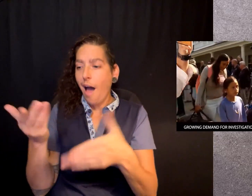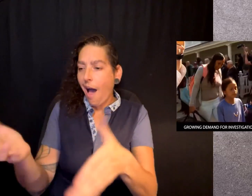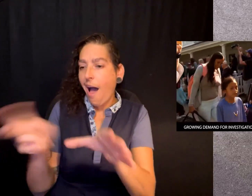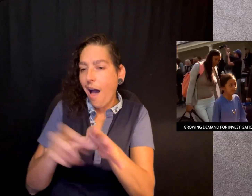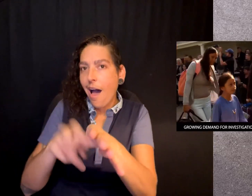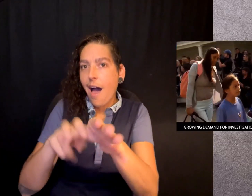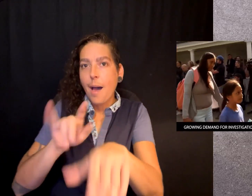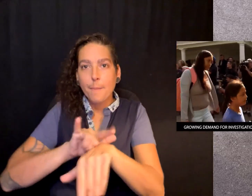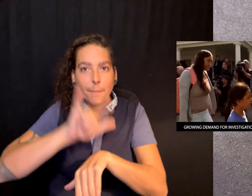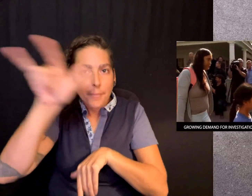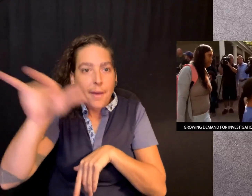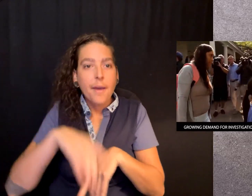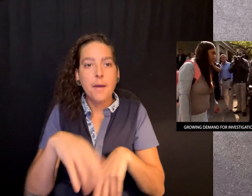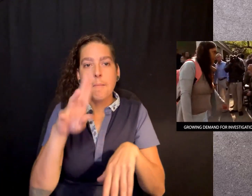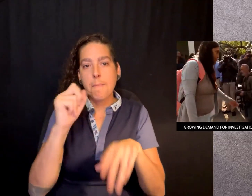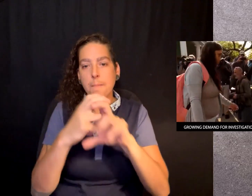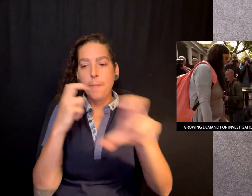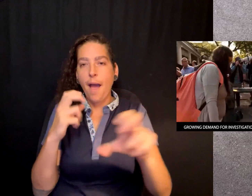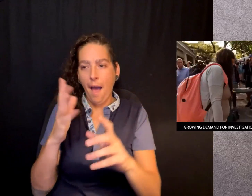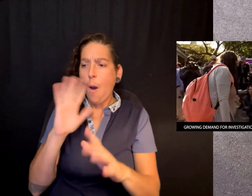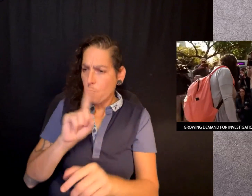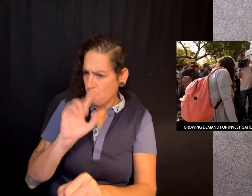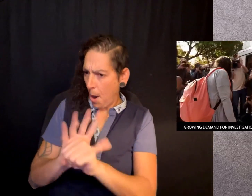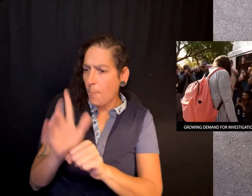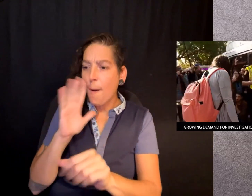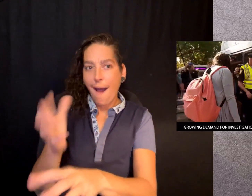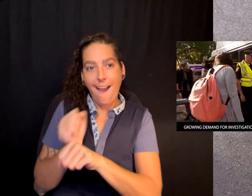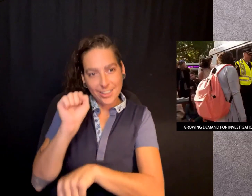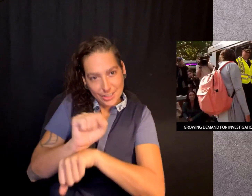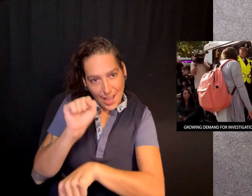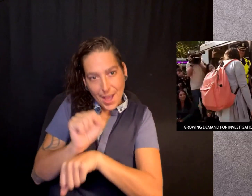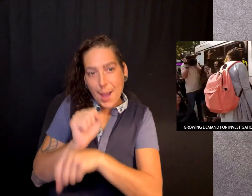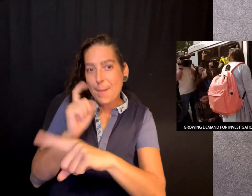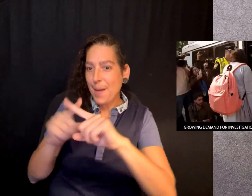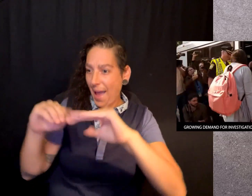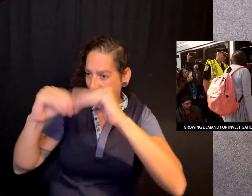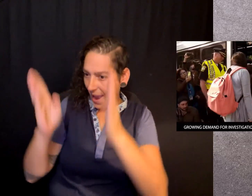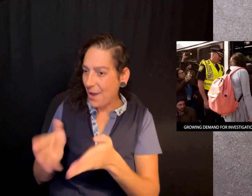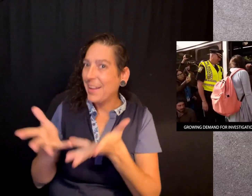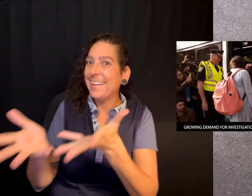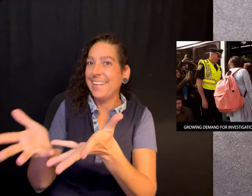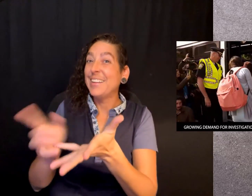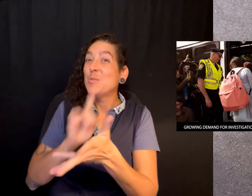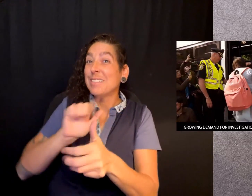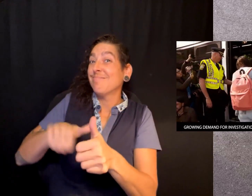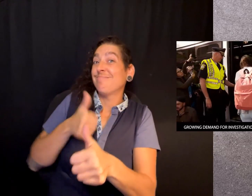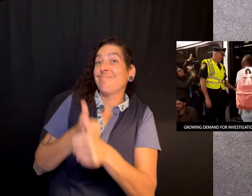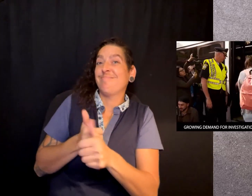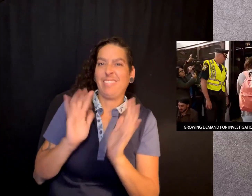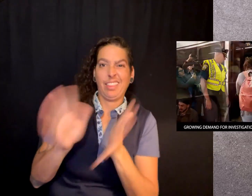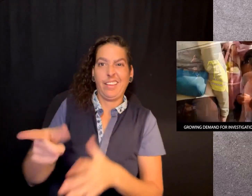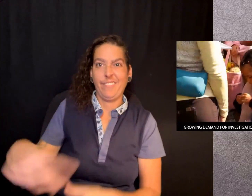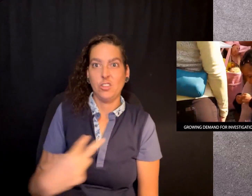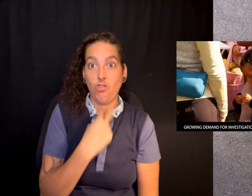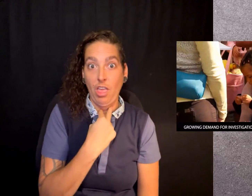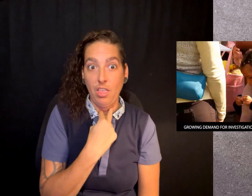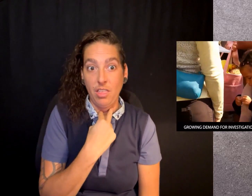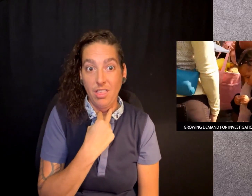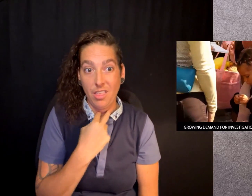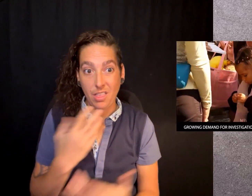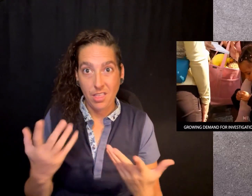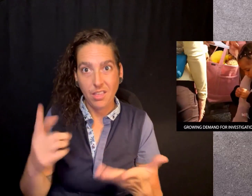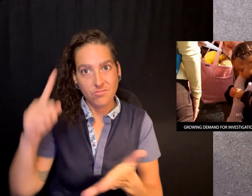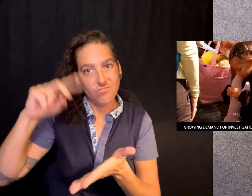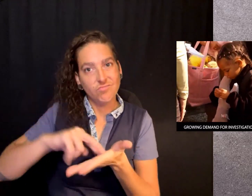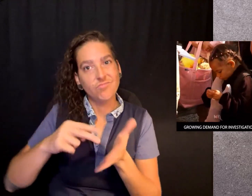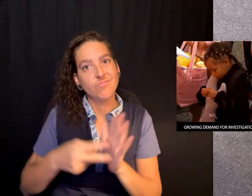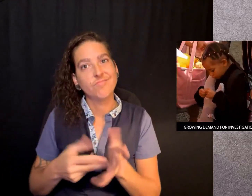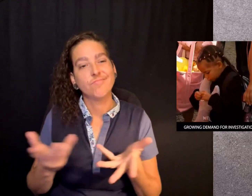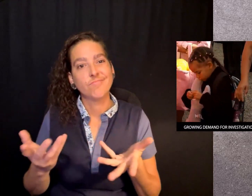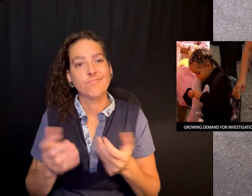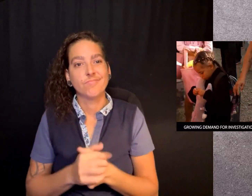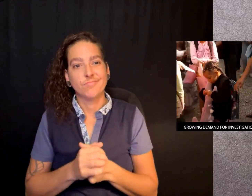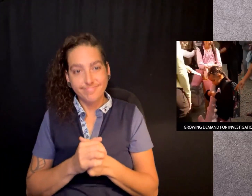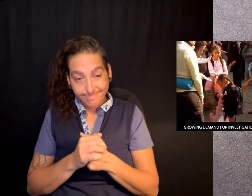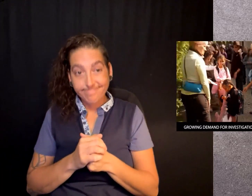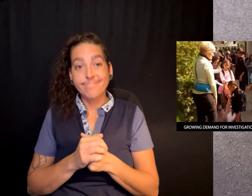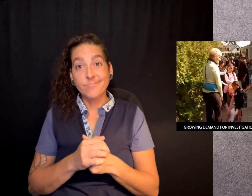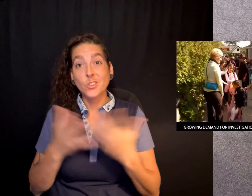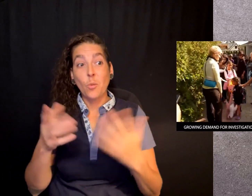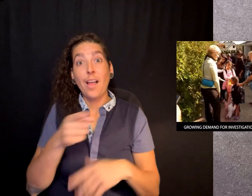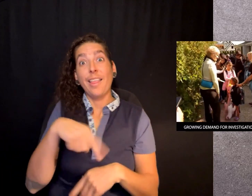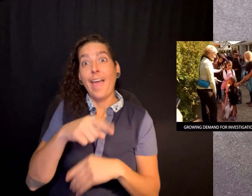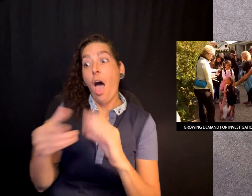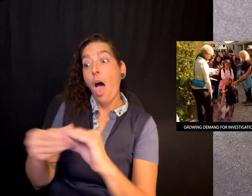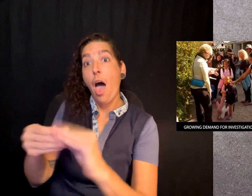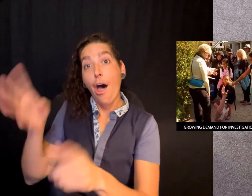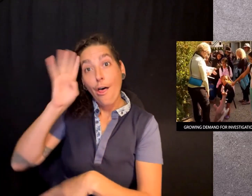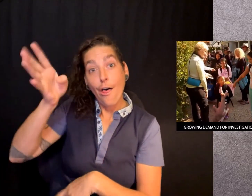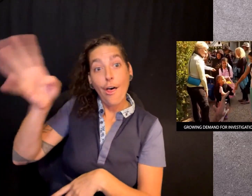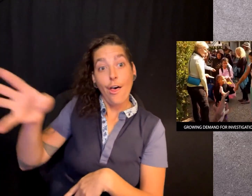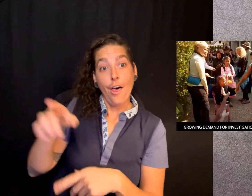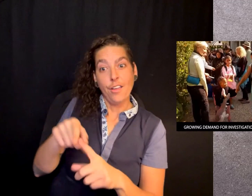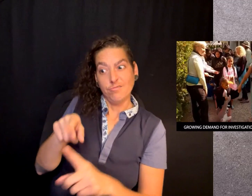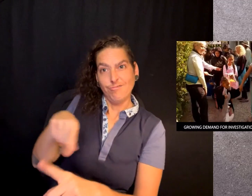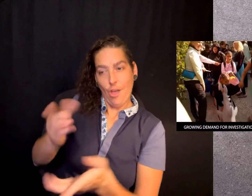and housing only to leave them stranded the migrants were given pamphlets offering